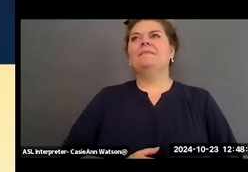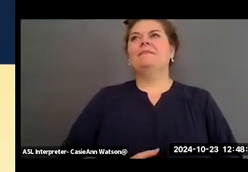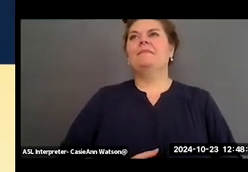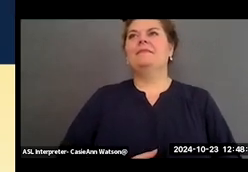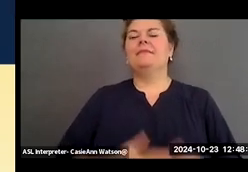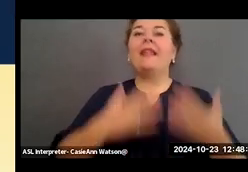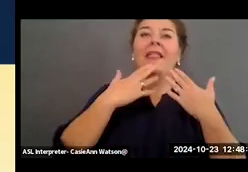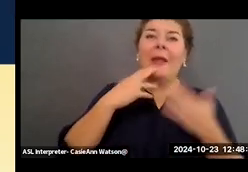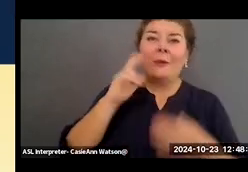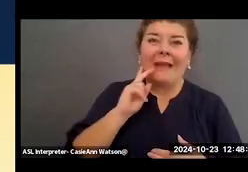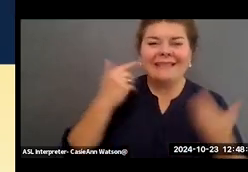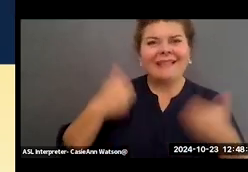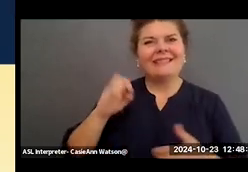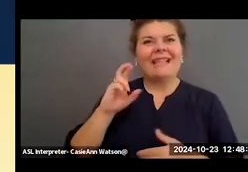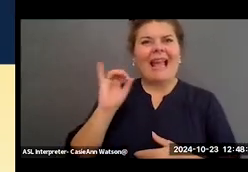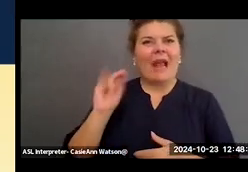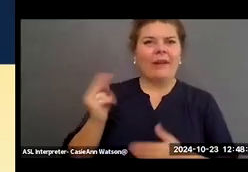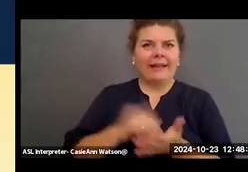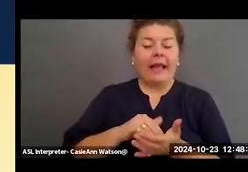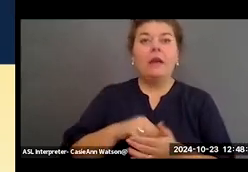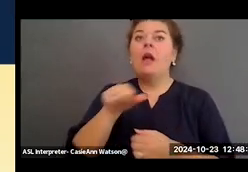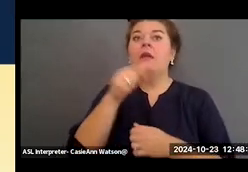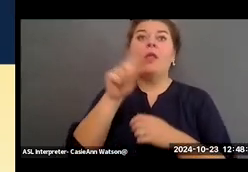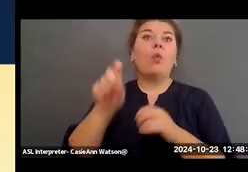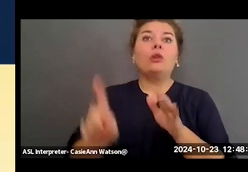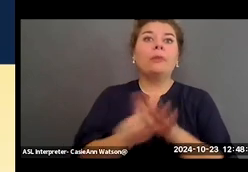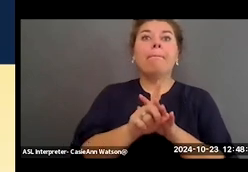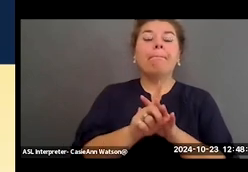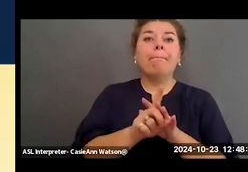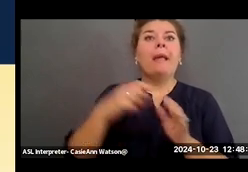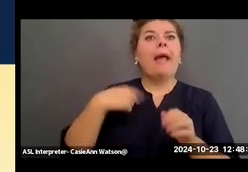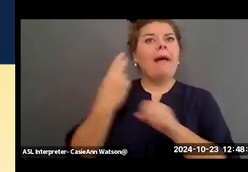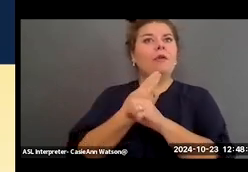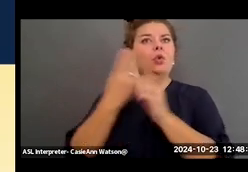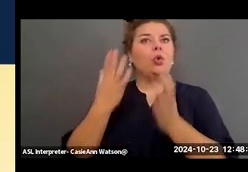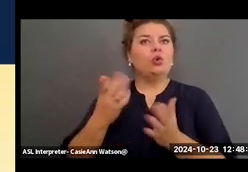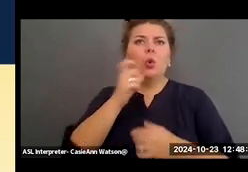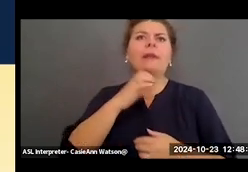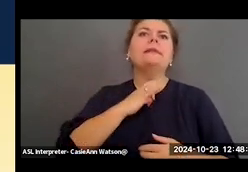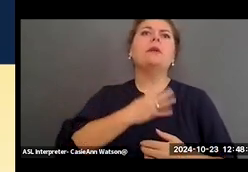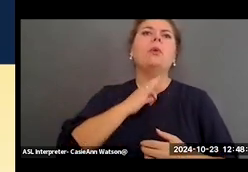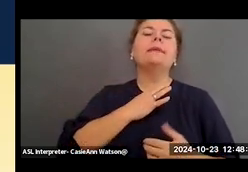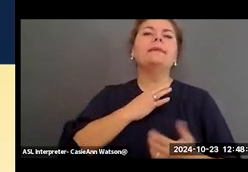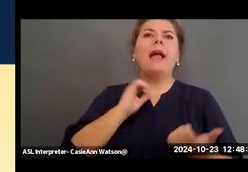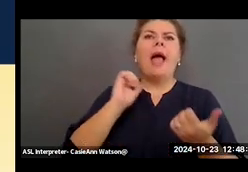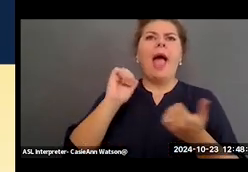[Erin] Thank you, Kasey. This is Erin again. We have another question. We have a user who is curious as to how finger spelling,